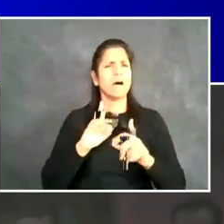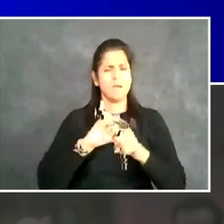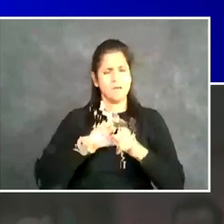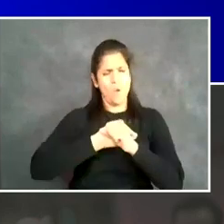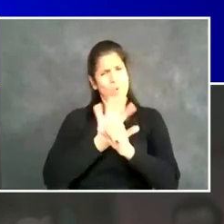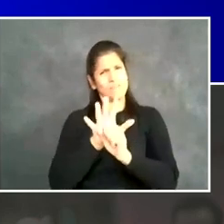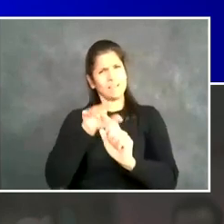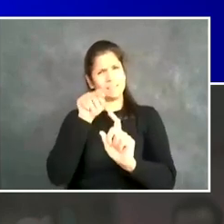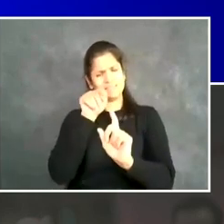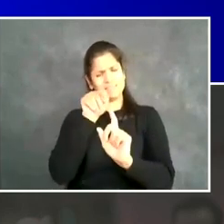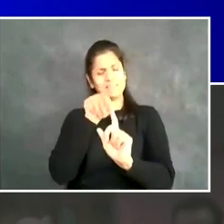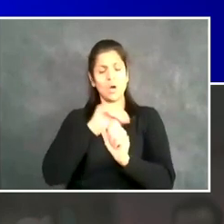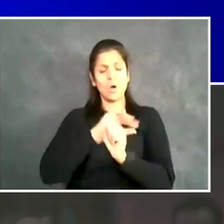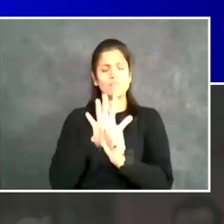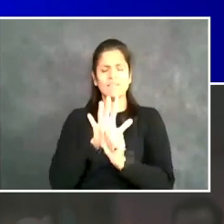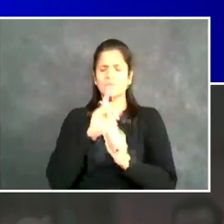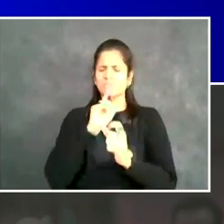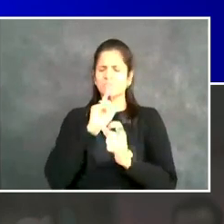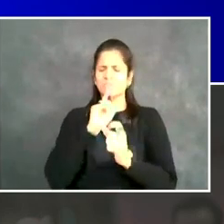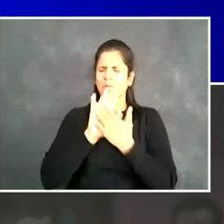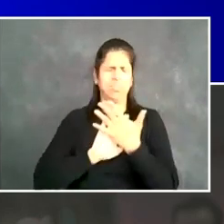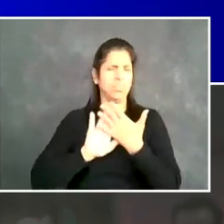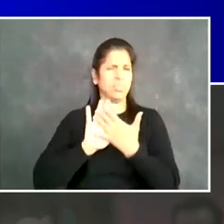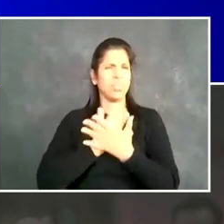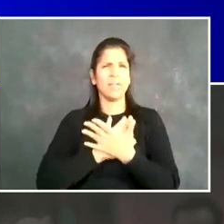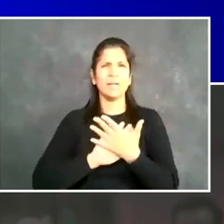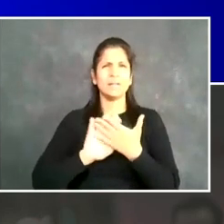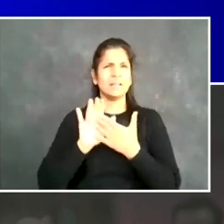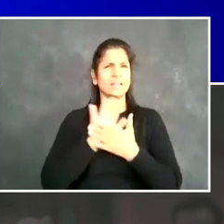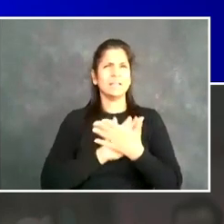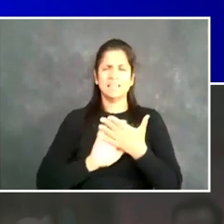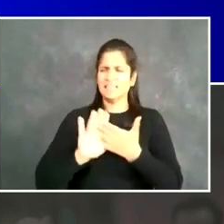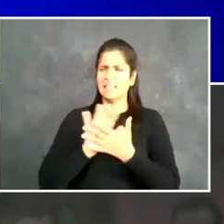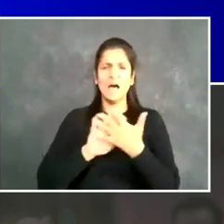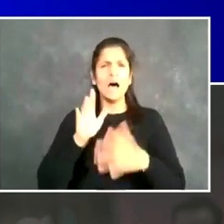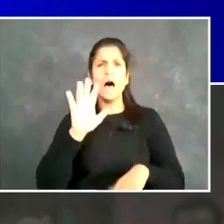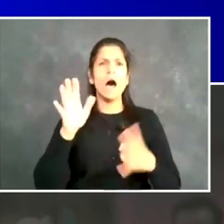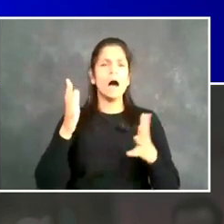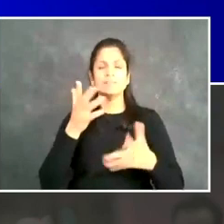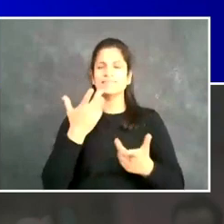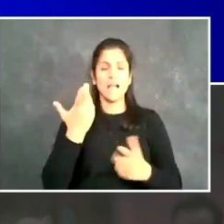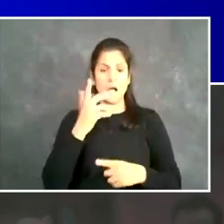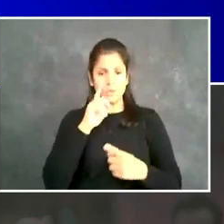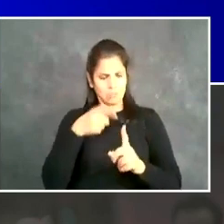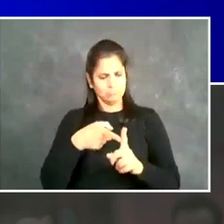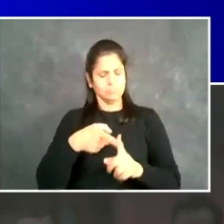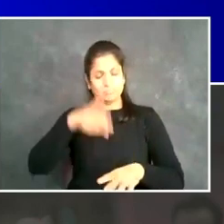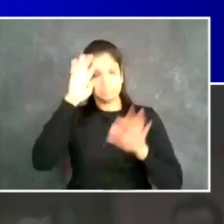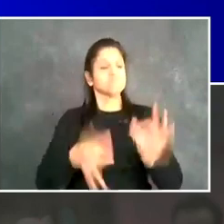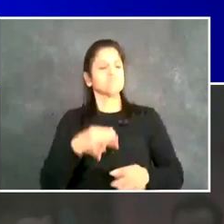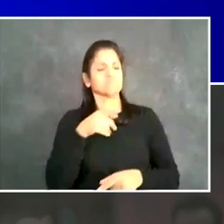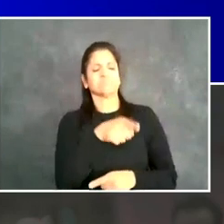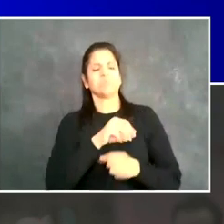DISEASE. WE'RE DEALING WITH SO MANY QUESTIONS. FOR HEALTHCARE WORKERS AND FIRST RESPONDERS, THEY WOULD